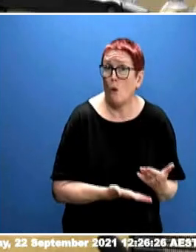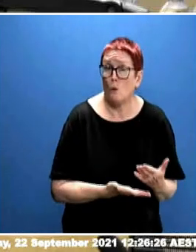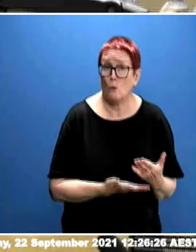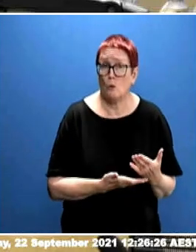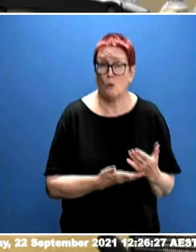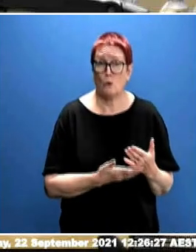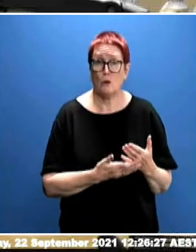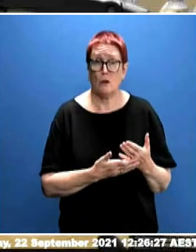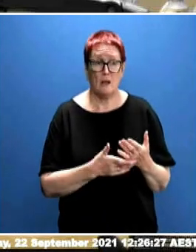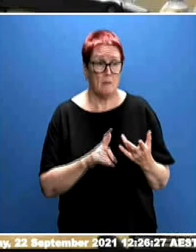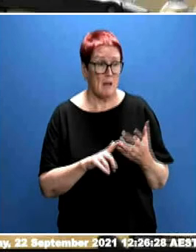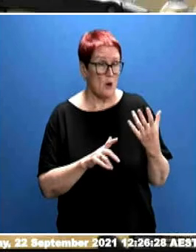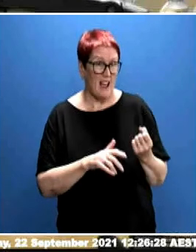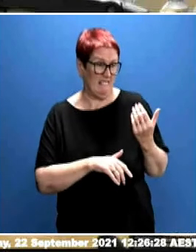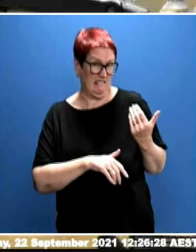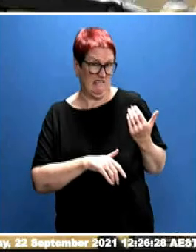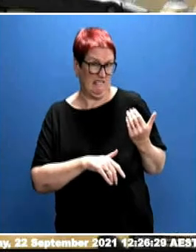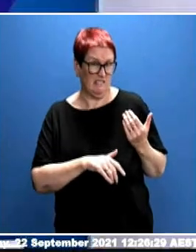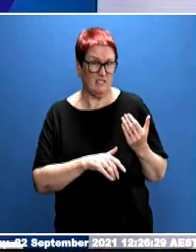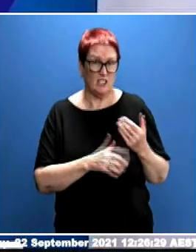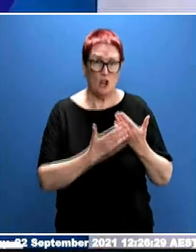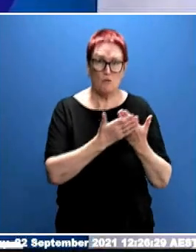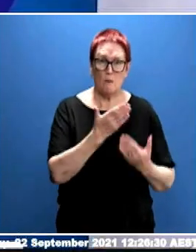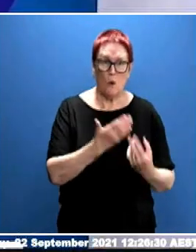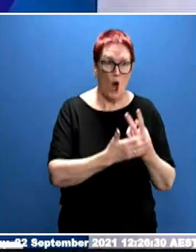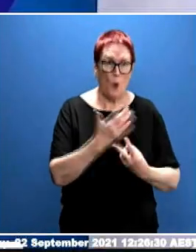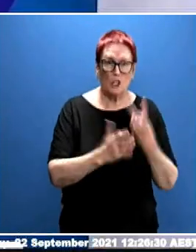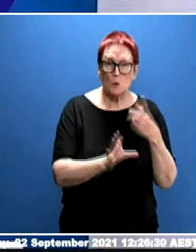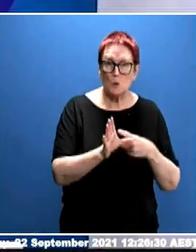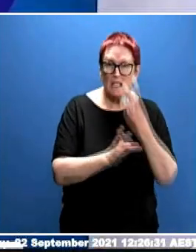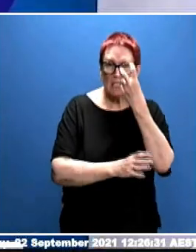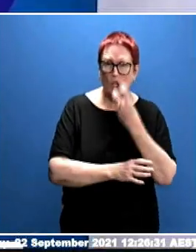But it seems that if you've got a recent report only two years old or a bit more,